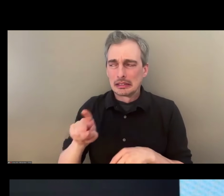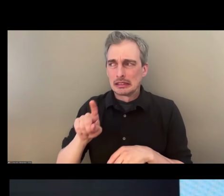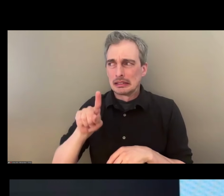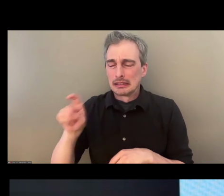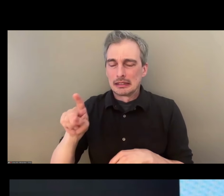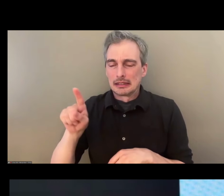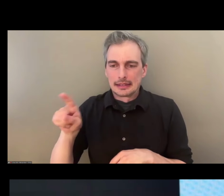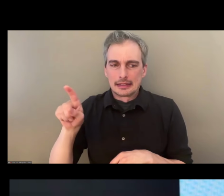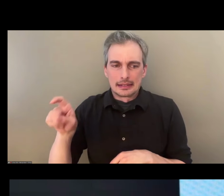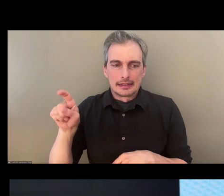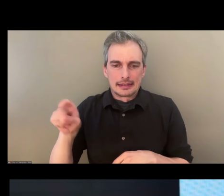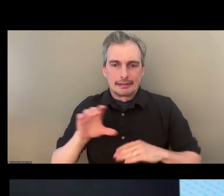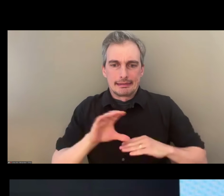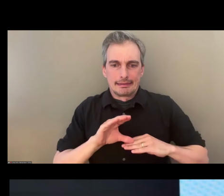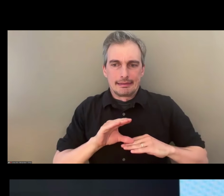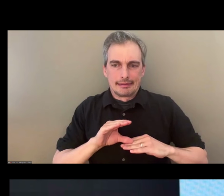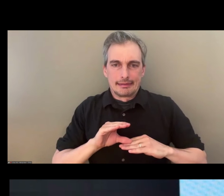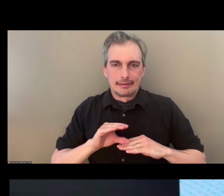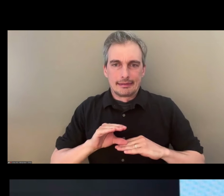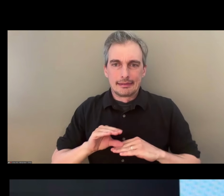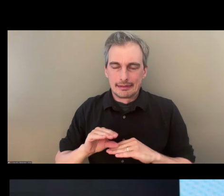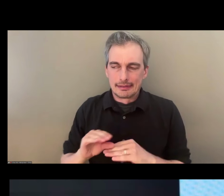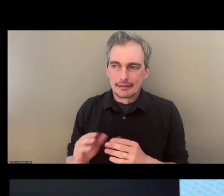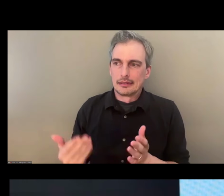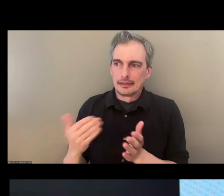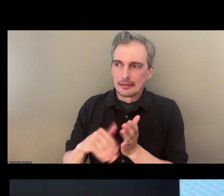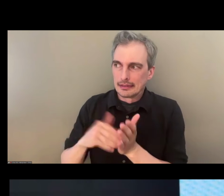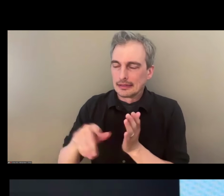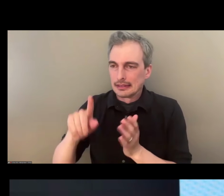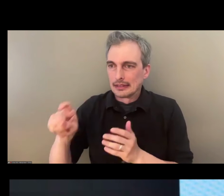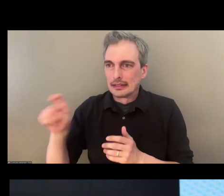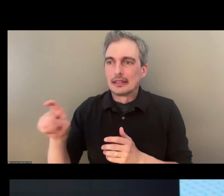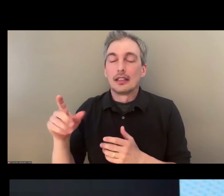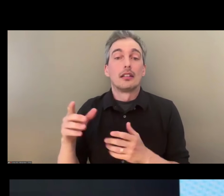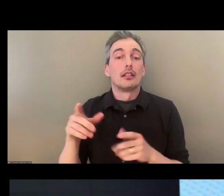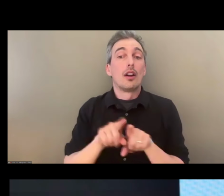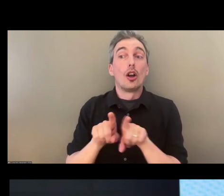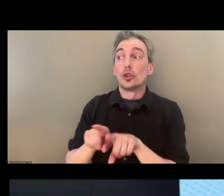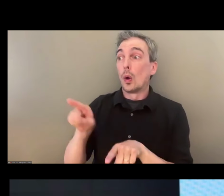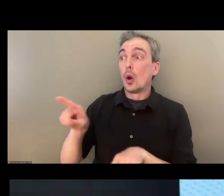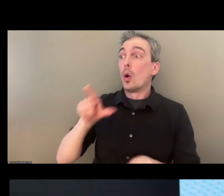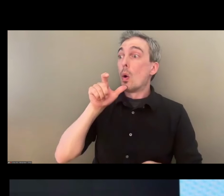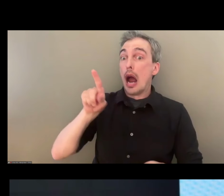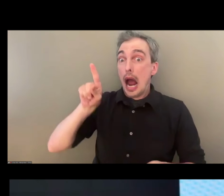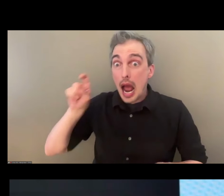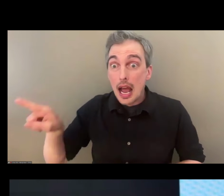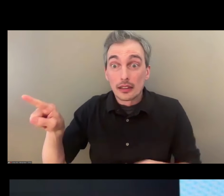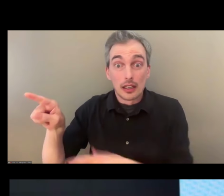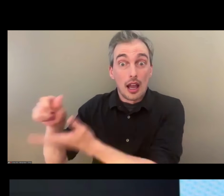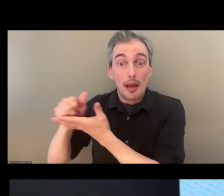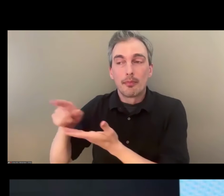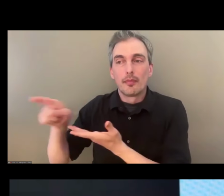You might need someone who understands audio engineering better, to get the higher quality feedback.